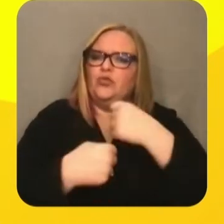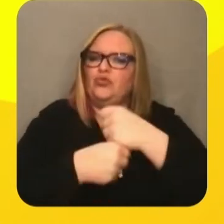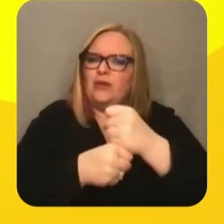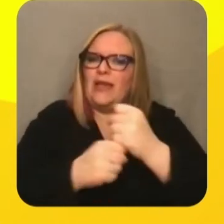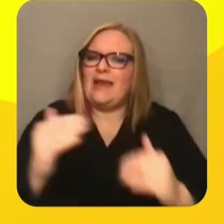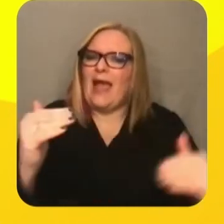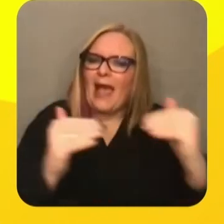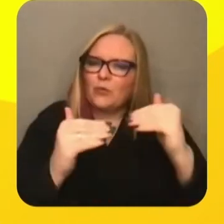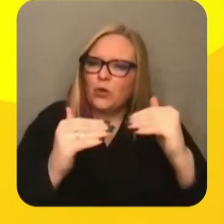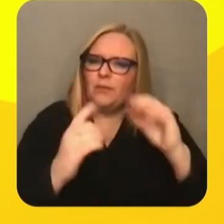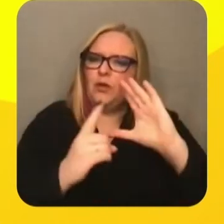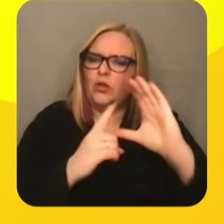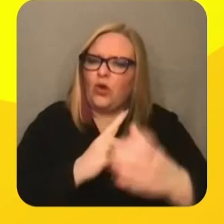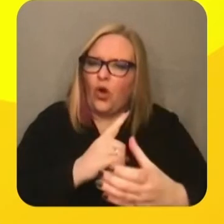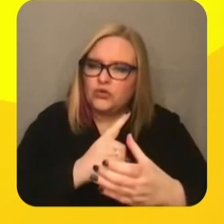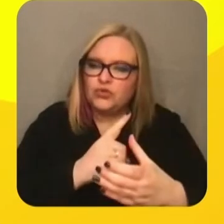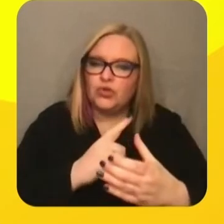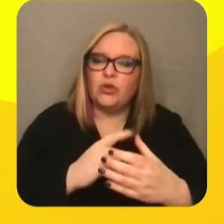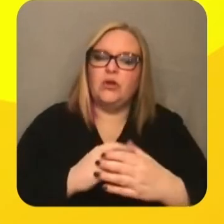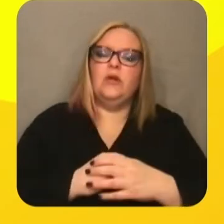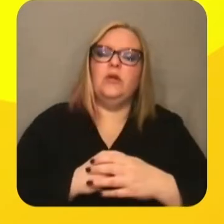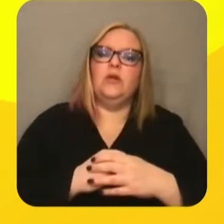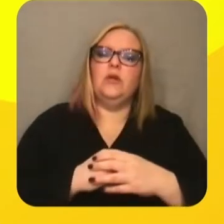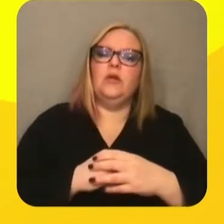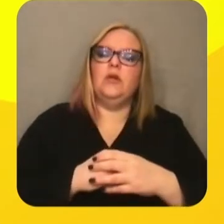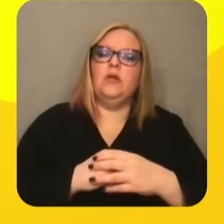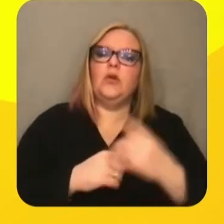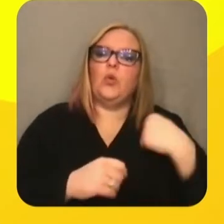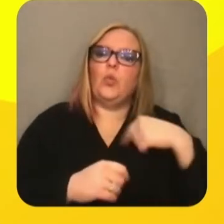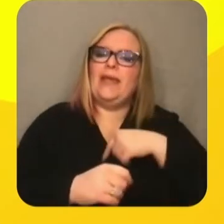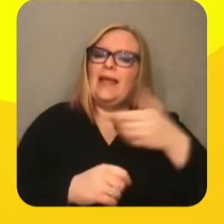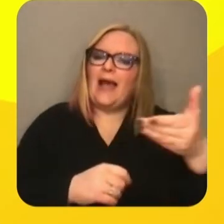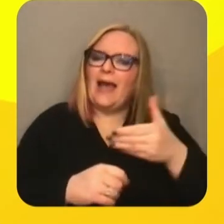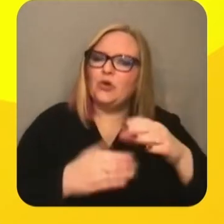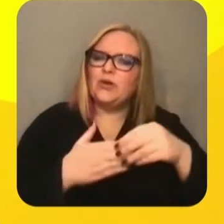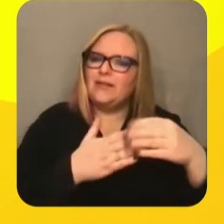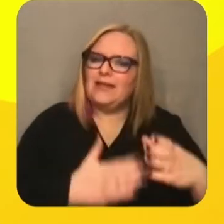So we quickly hired a leader in our DEI team internationally.